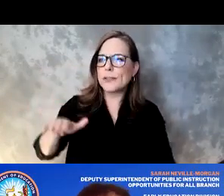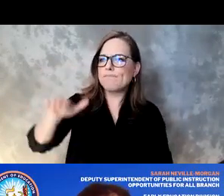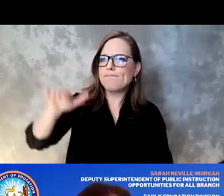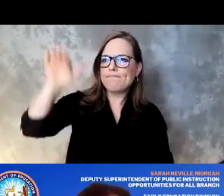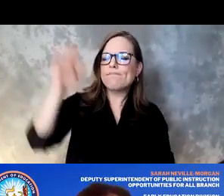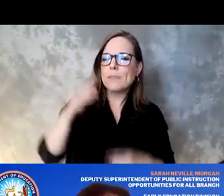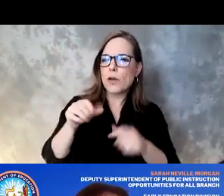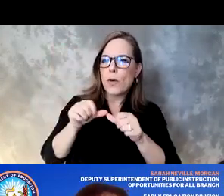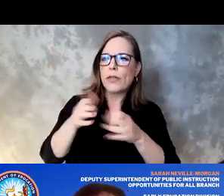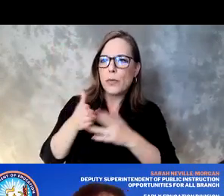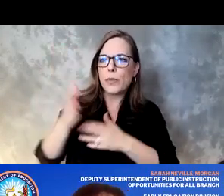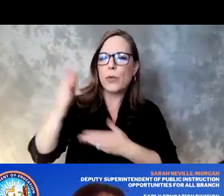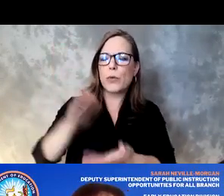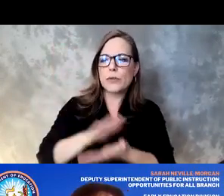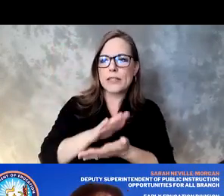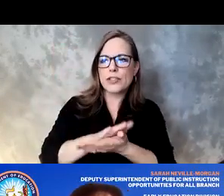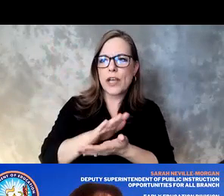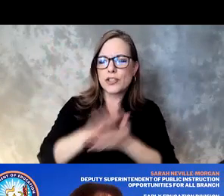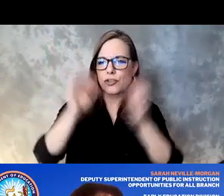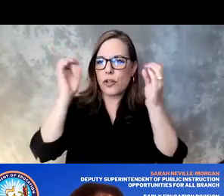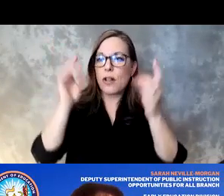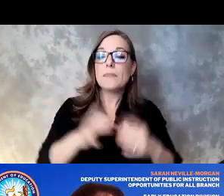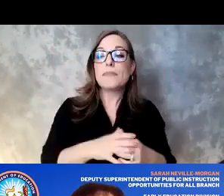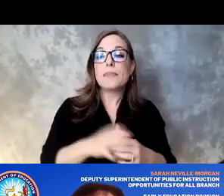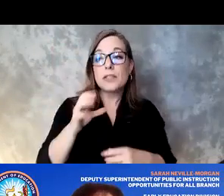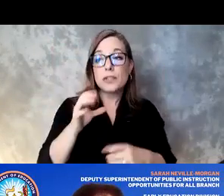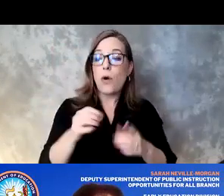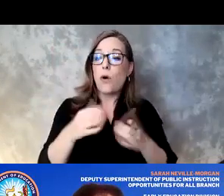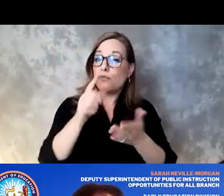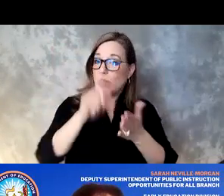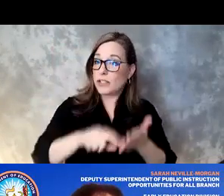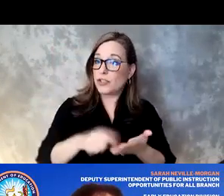So it's true that research shows that the earlier the intervention the better for children